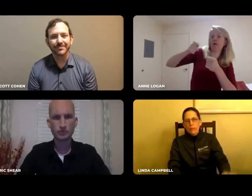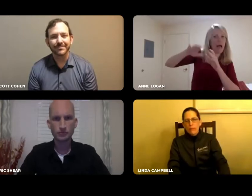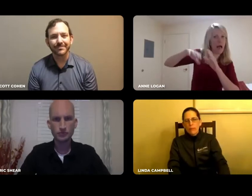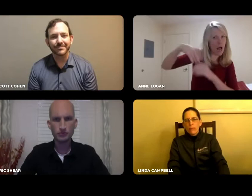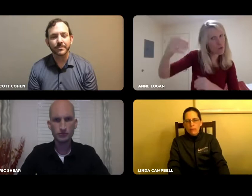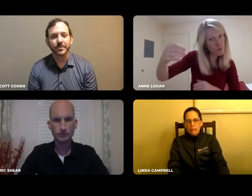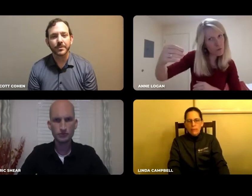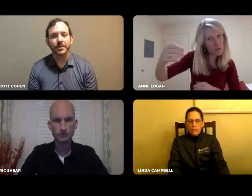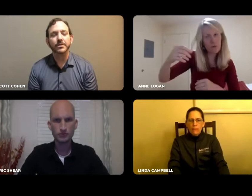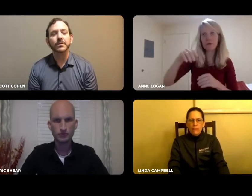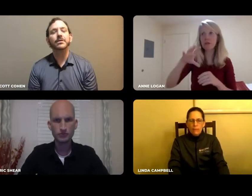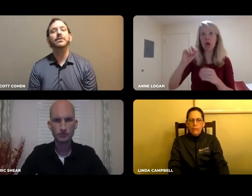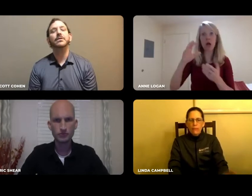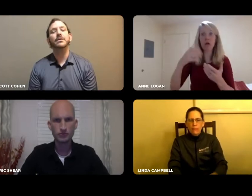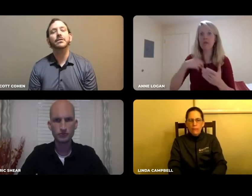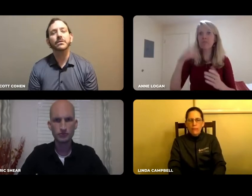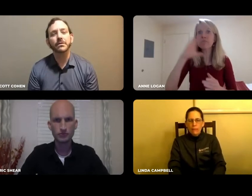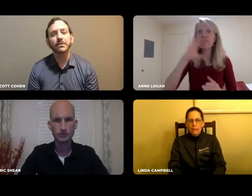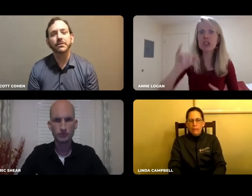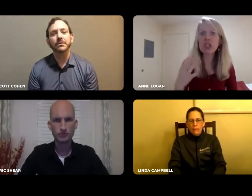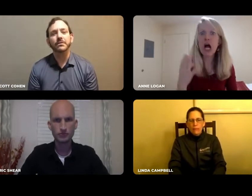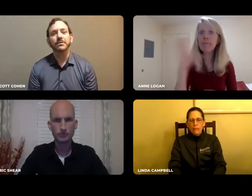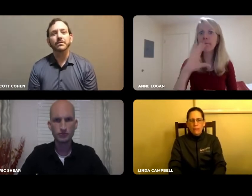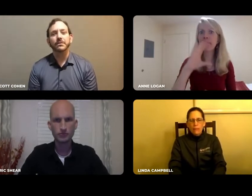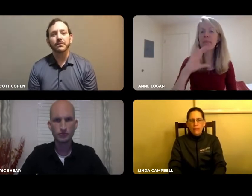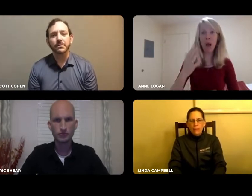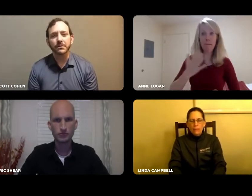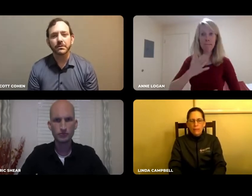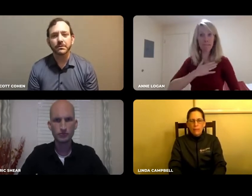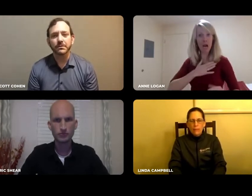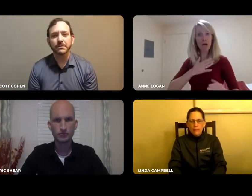But I dropped those for things out of my control. Then looking for a job